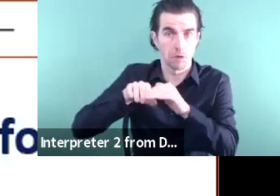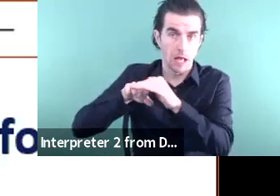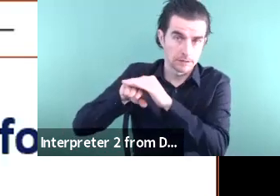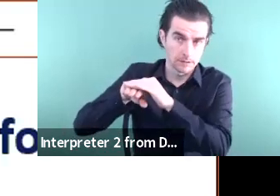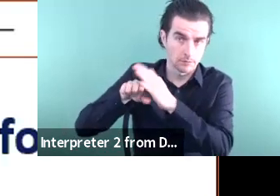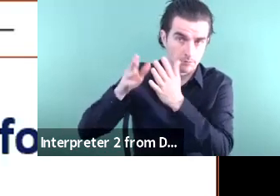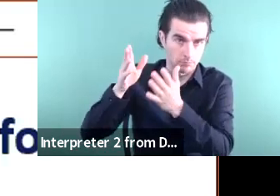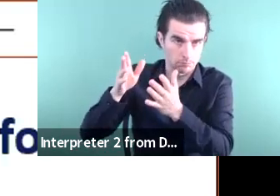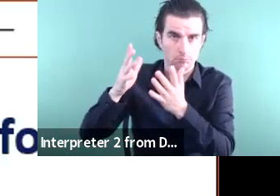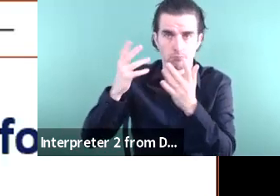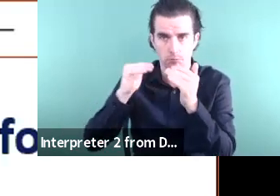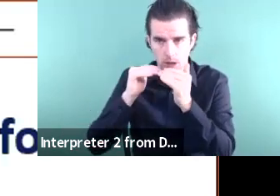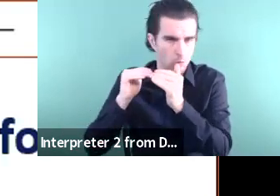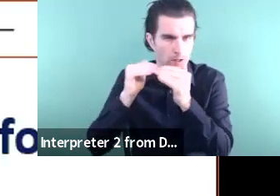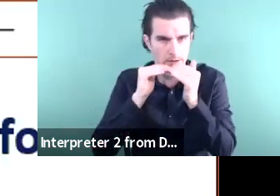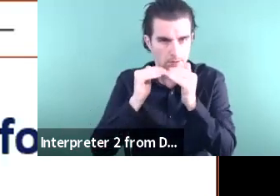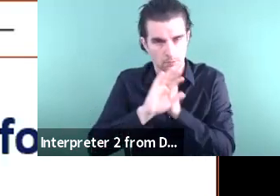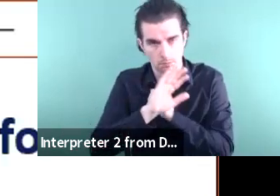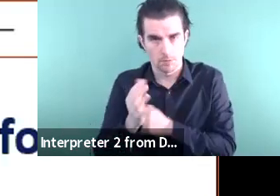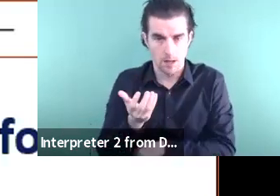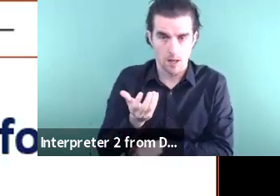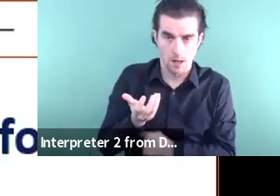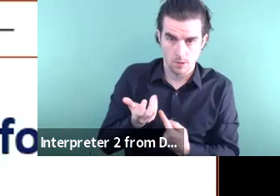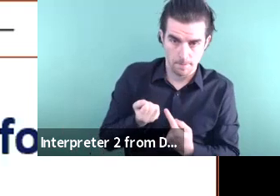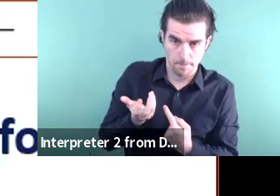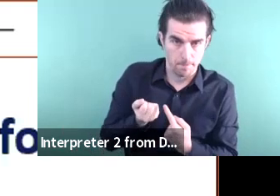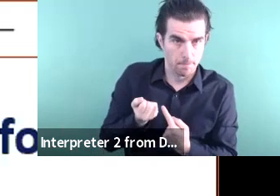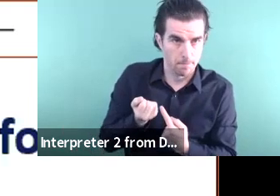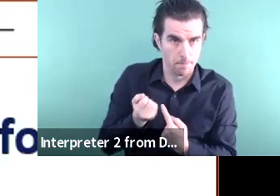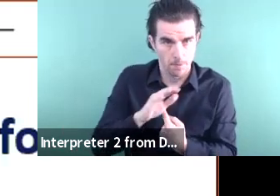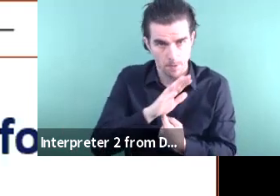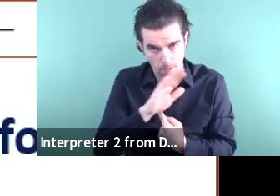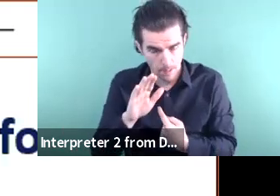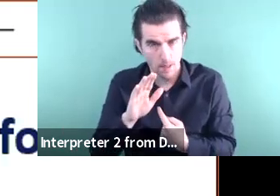that are provided regardless of any income test to all person with disabilities.